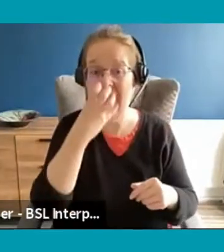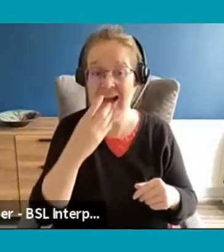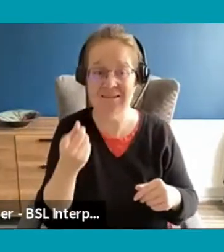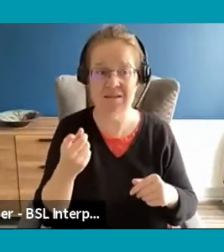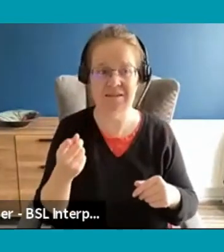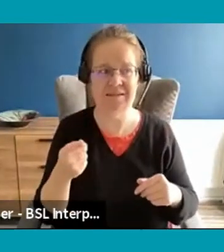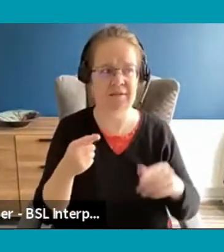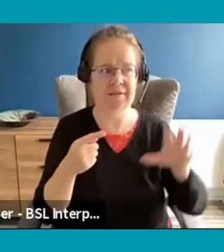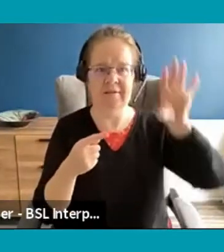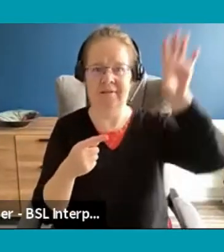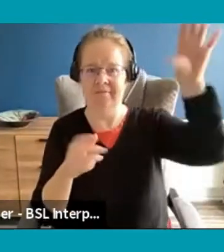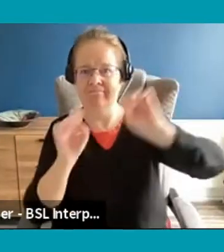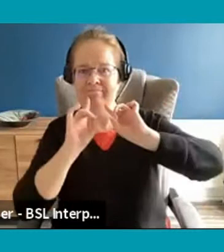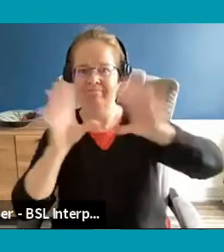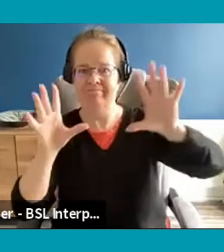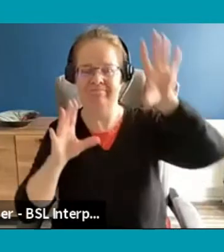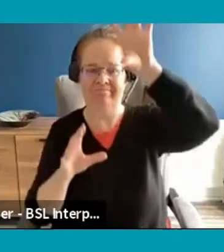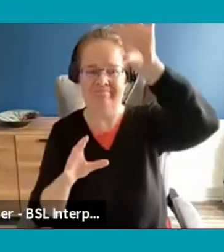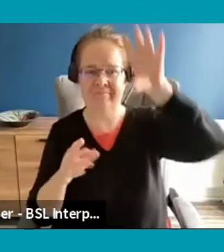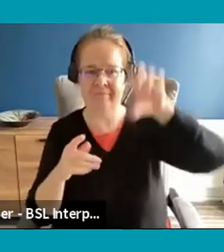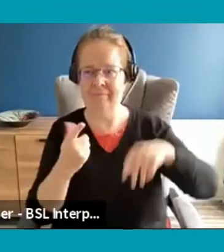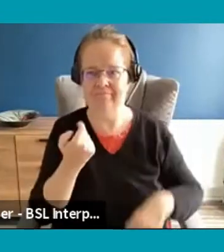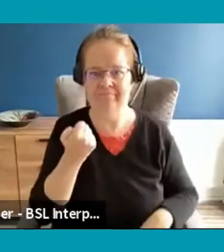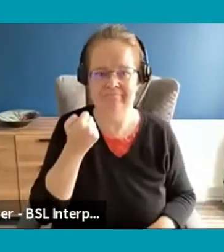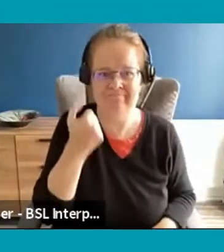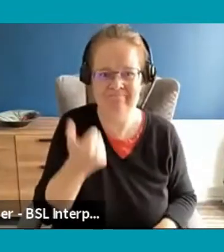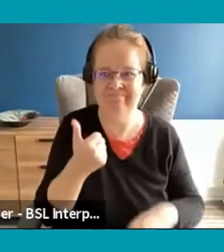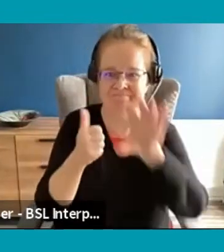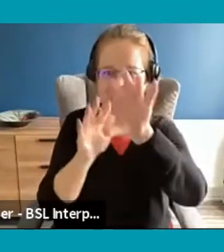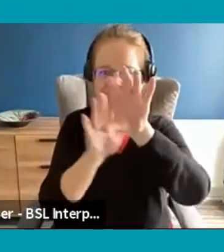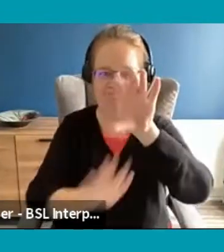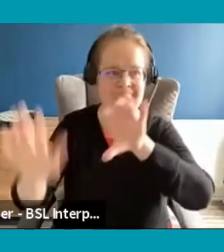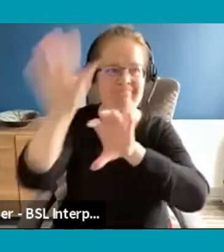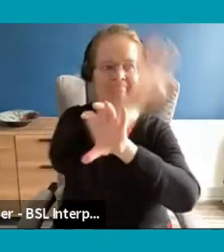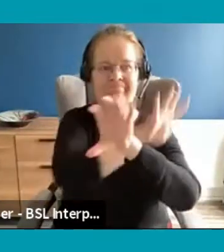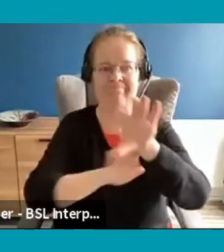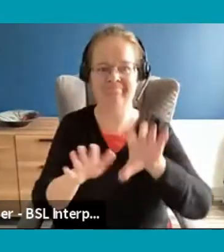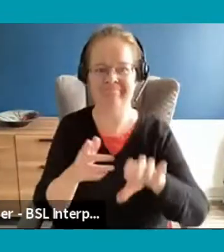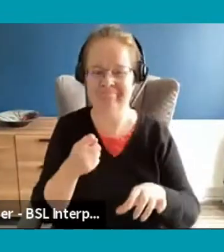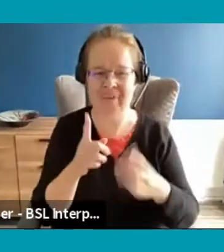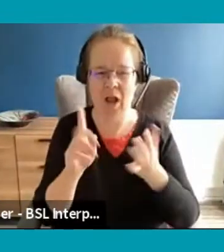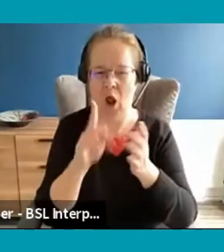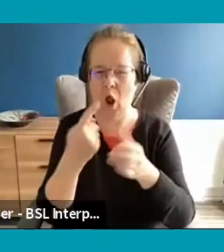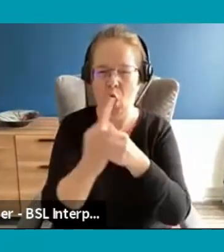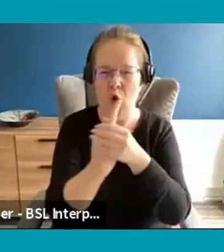You know there's there's There's not really much around it. You know it's not quite remote as a city,